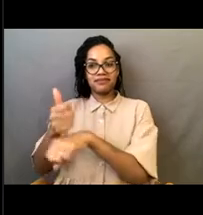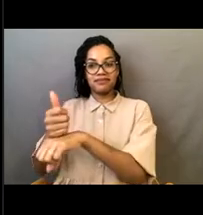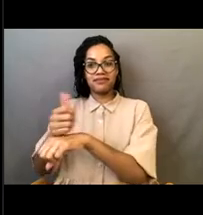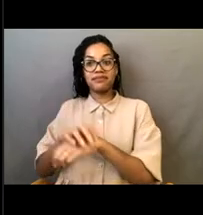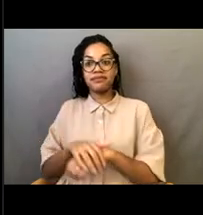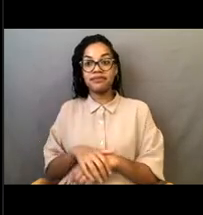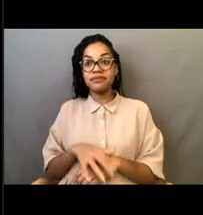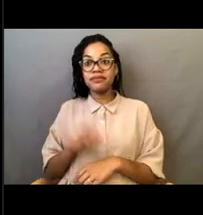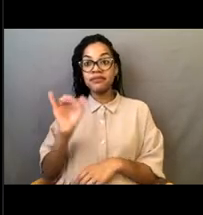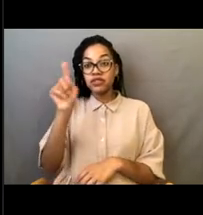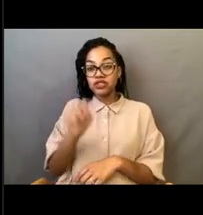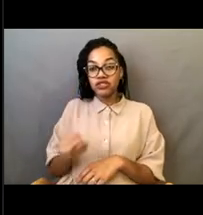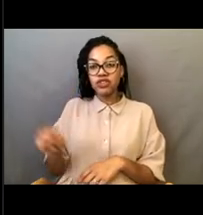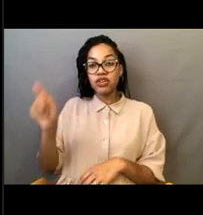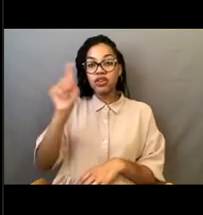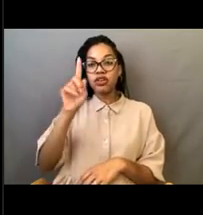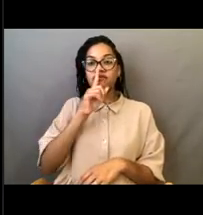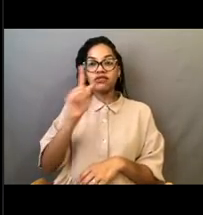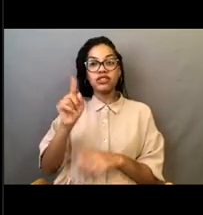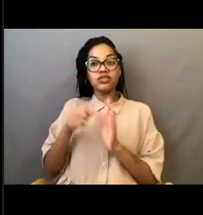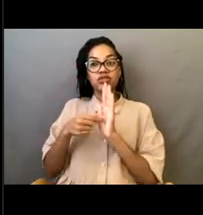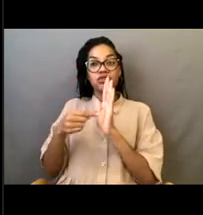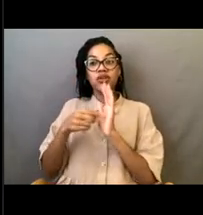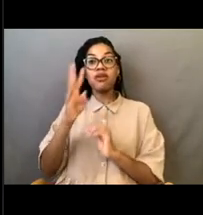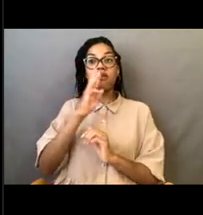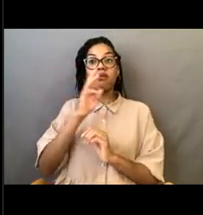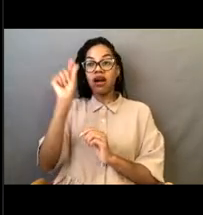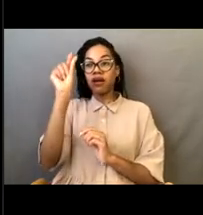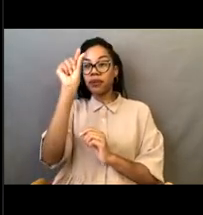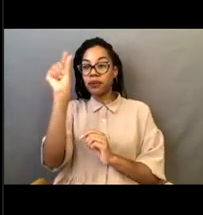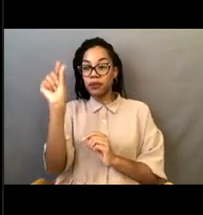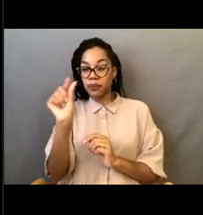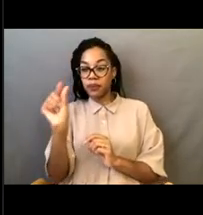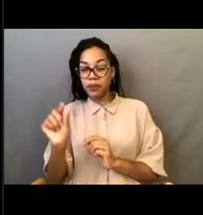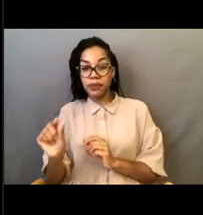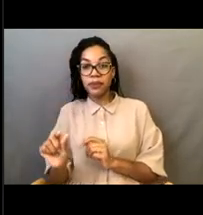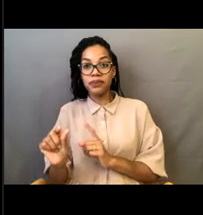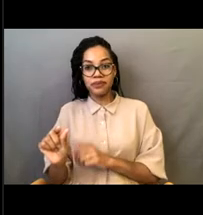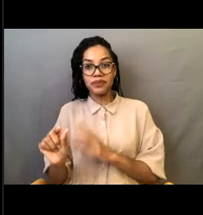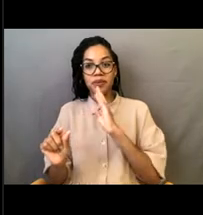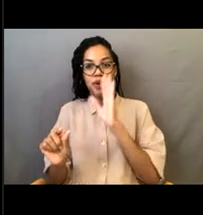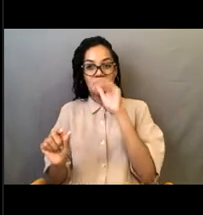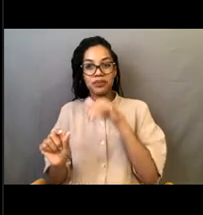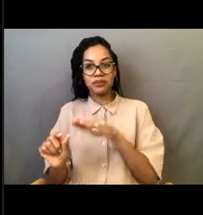kind of as outlining that long skinny body of water, and this is Lake Champlain. And so it is near,